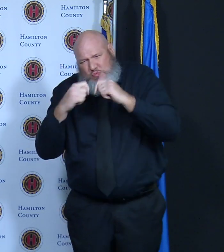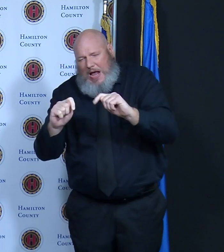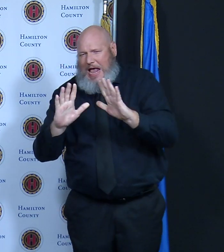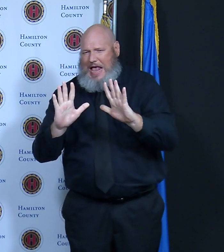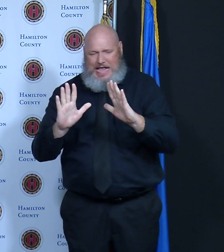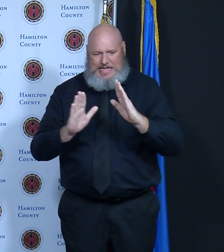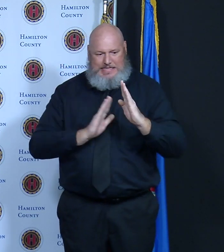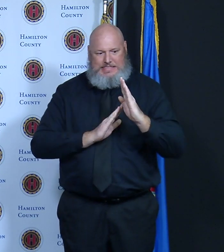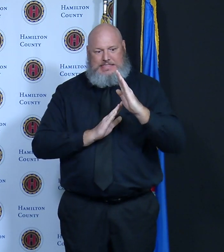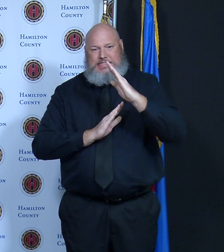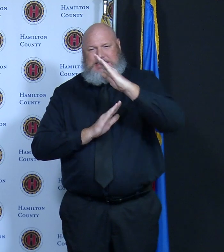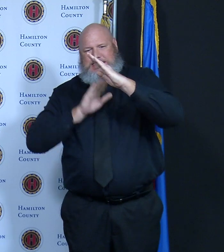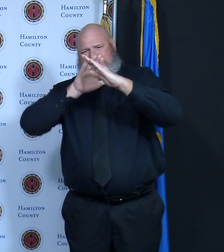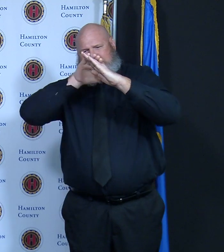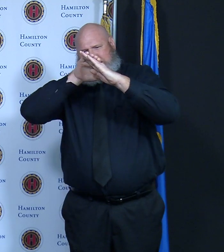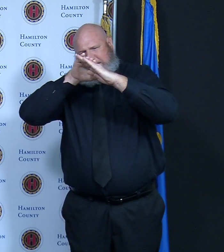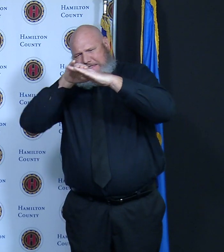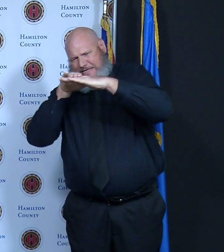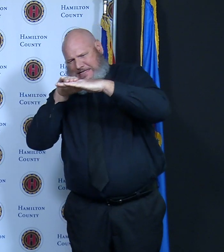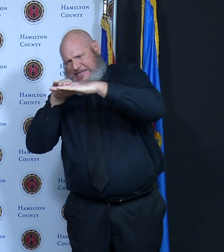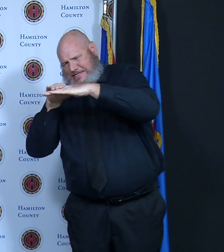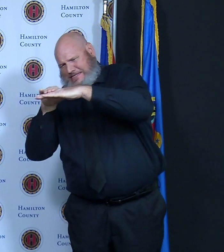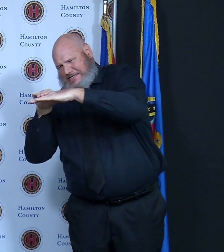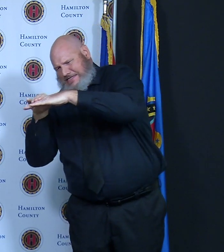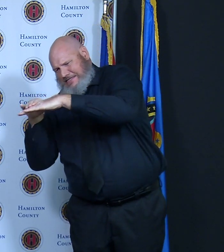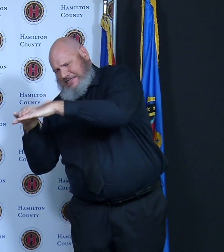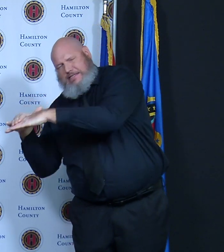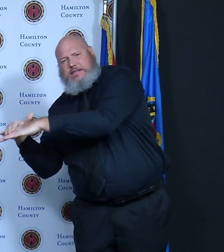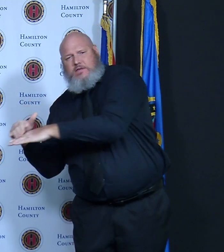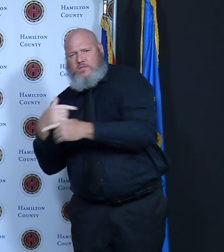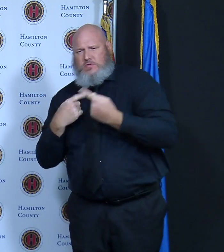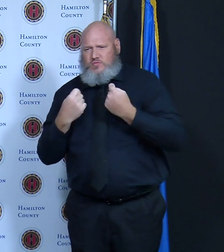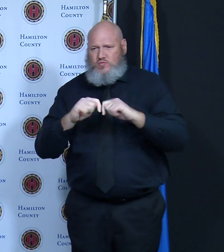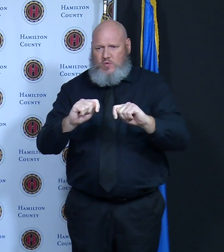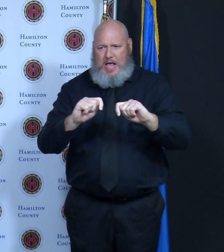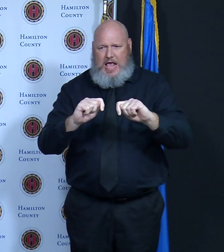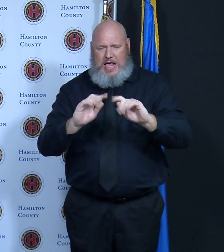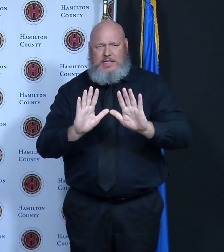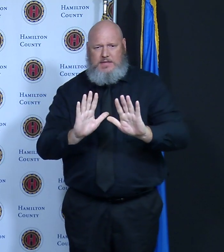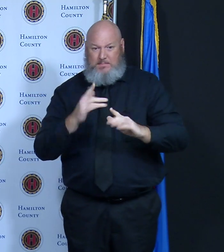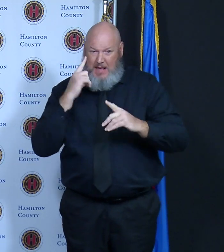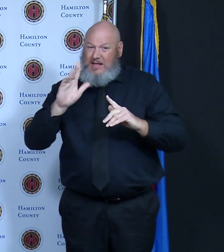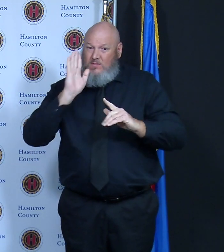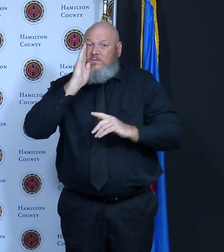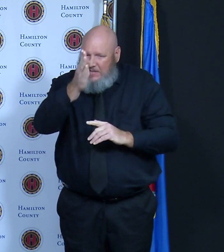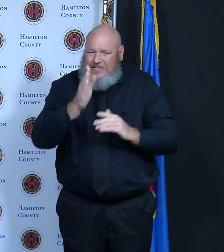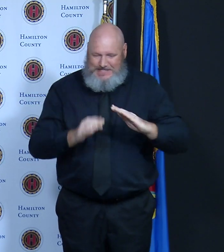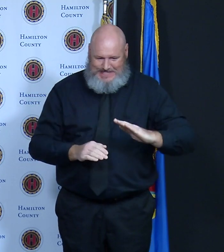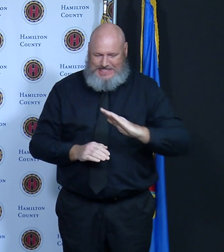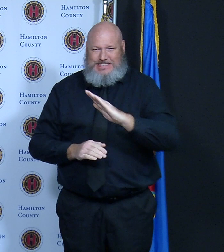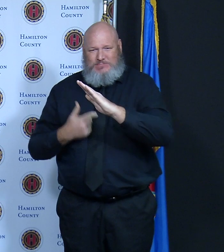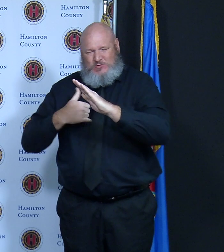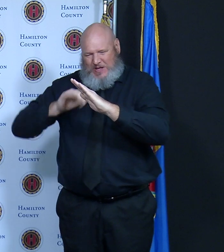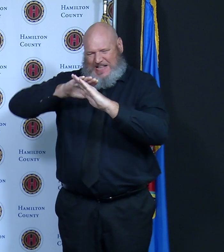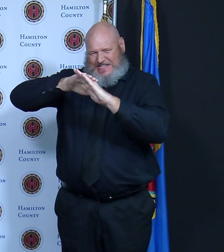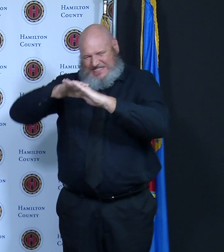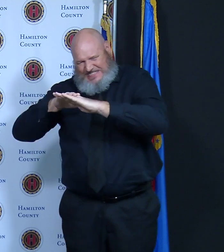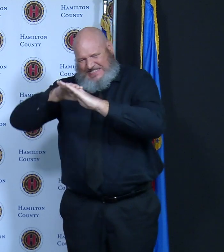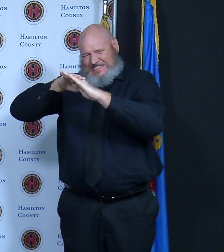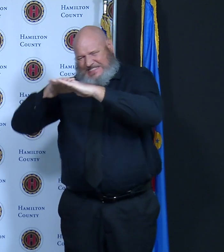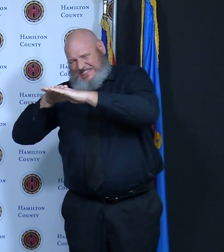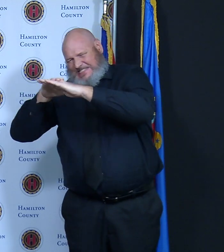heading up on on the up side of that curve I want to say per our conversation